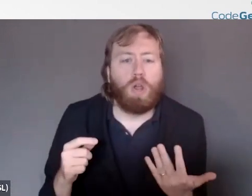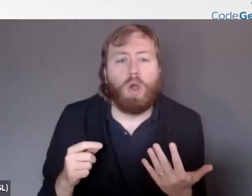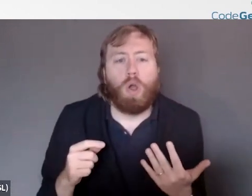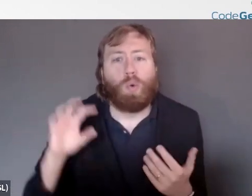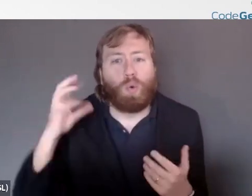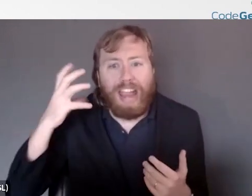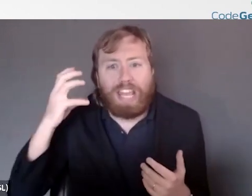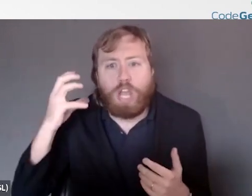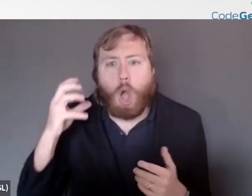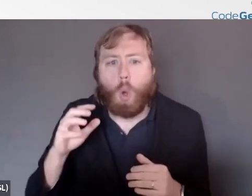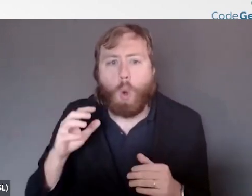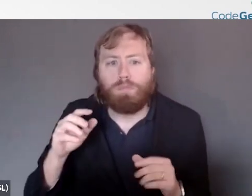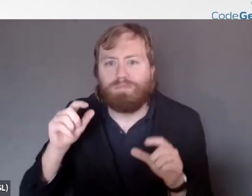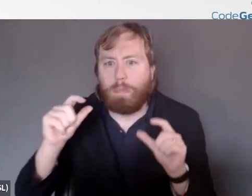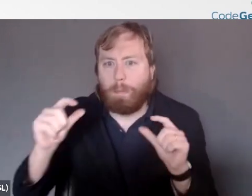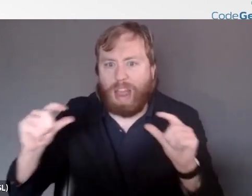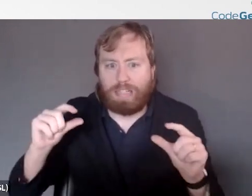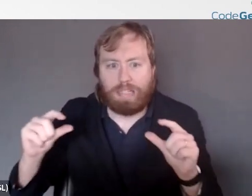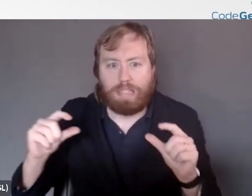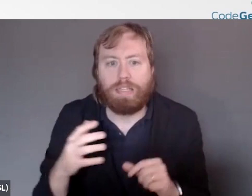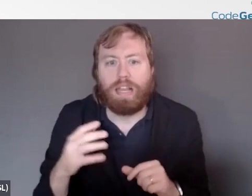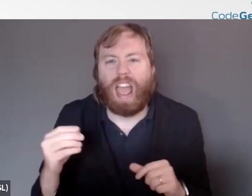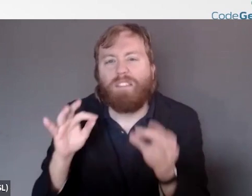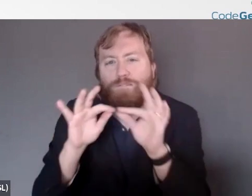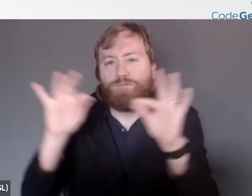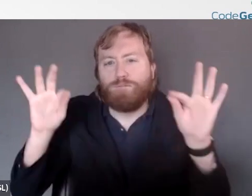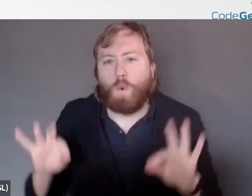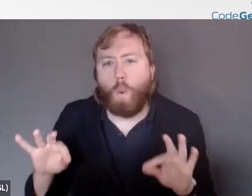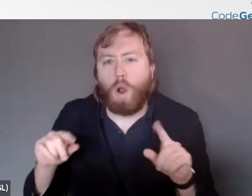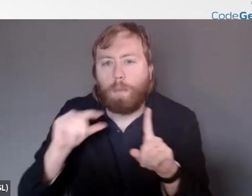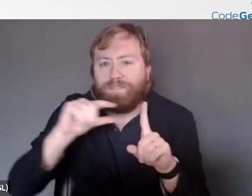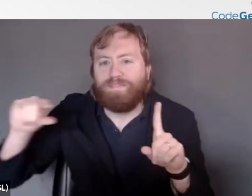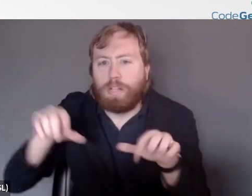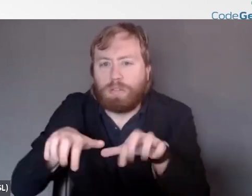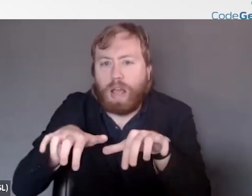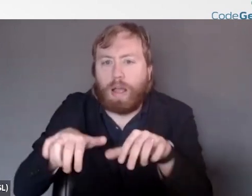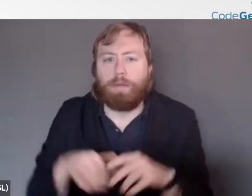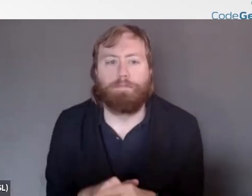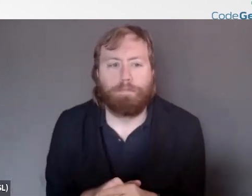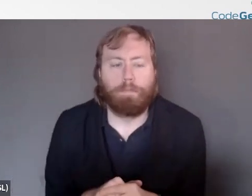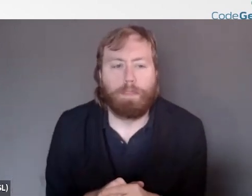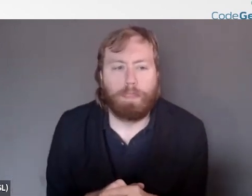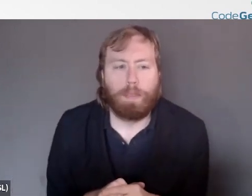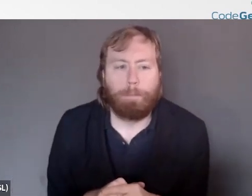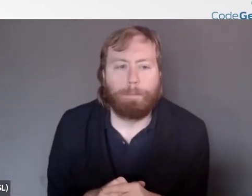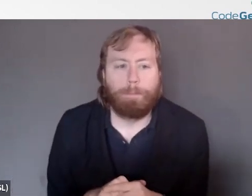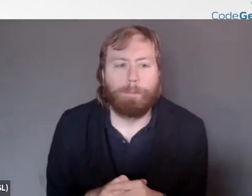What keys should you use to activate a button? We reference the WebAIM keyboard testing document,